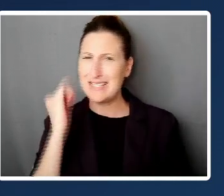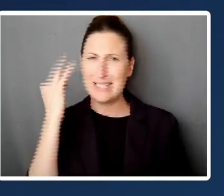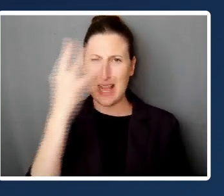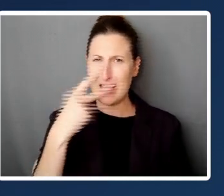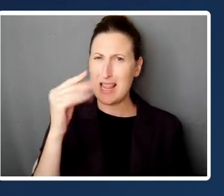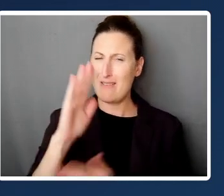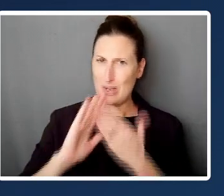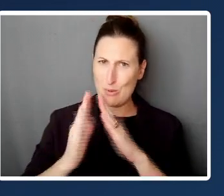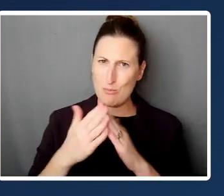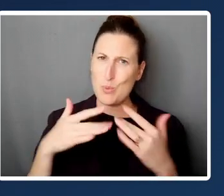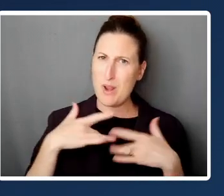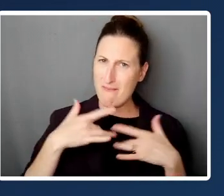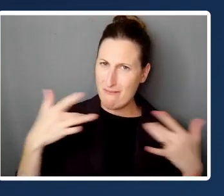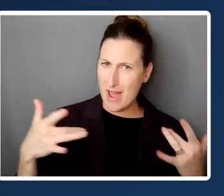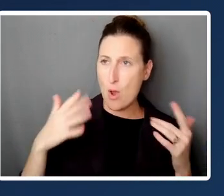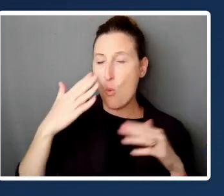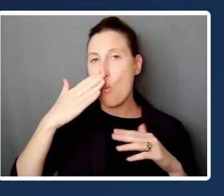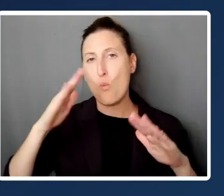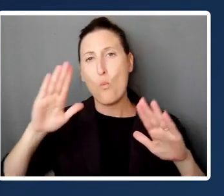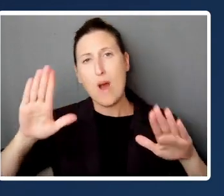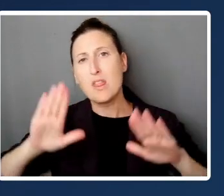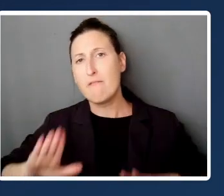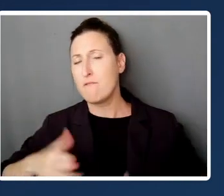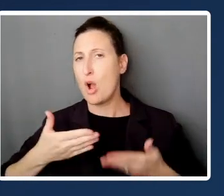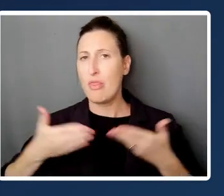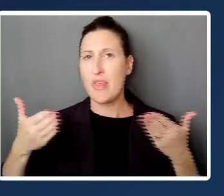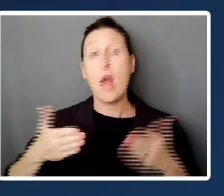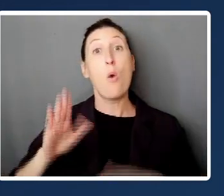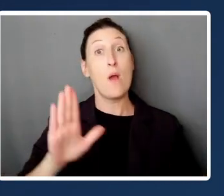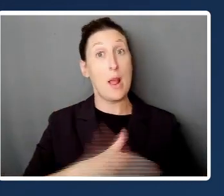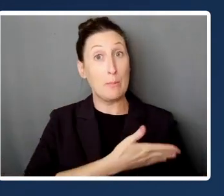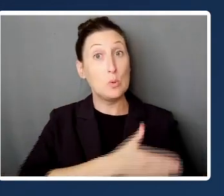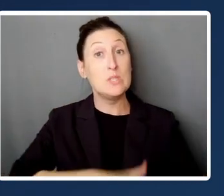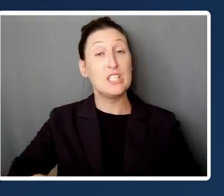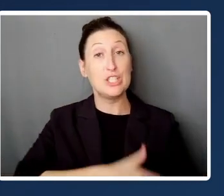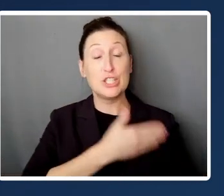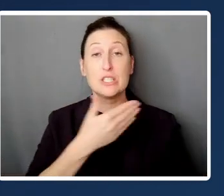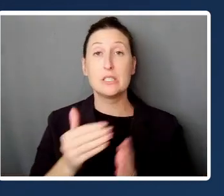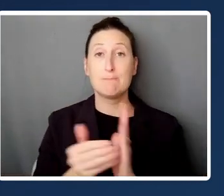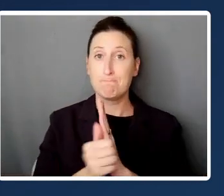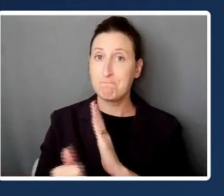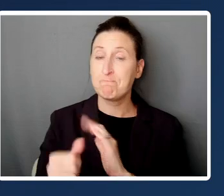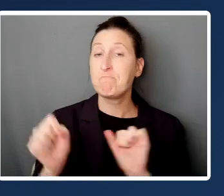wonderful thing to do. And musicians, yes, beautiful. Those are great examples. So,